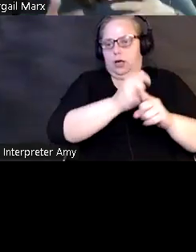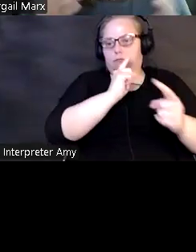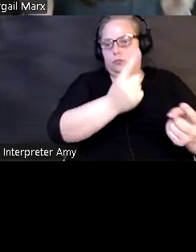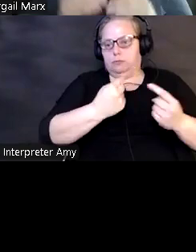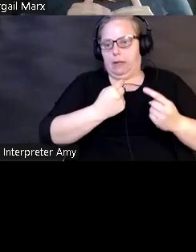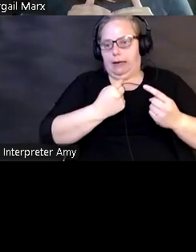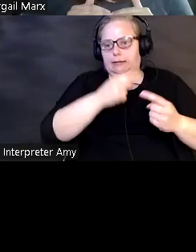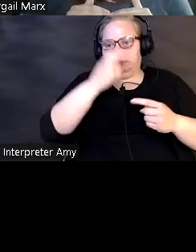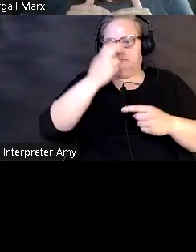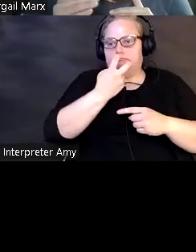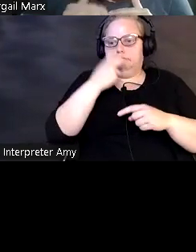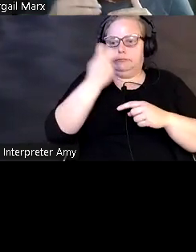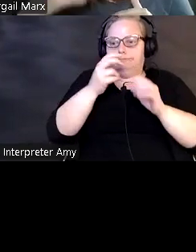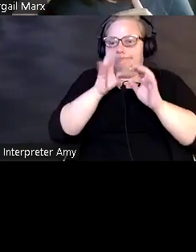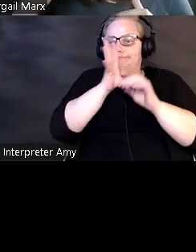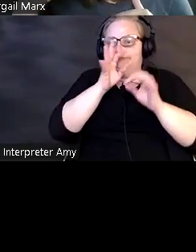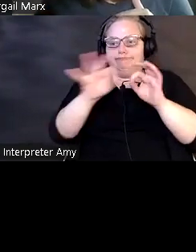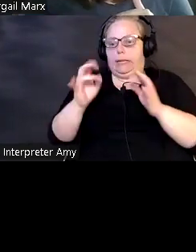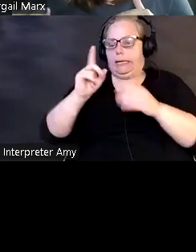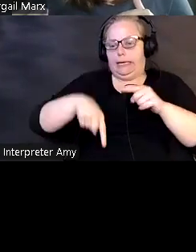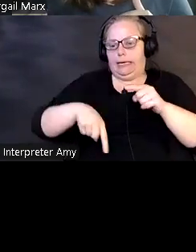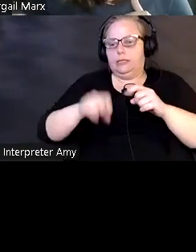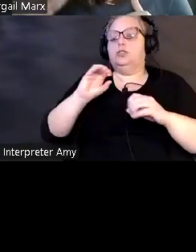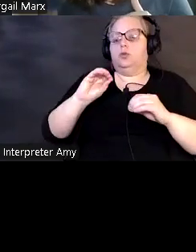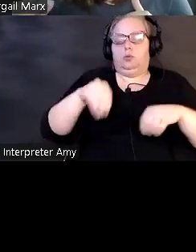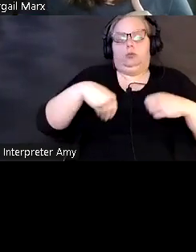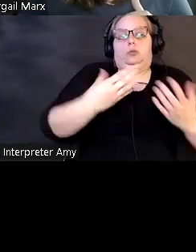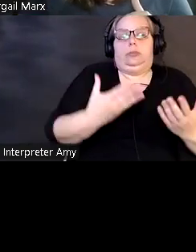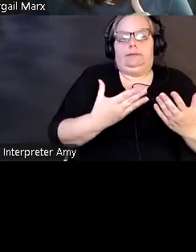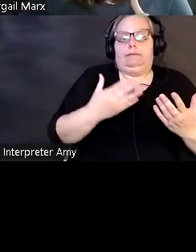And so in order to bridge that gap, we need to be giving them input in the same system